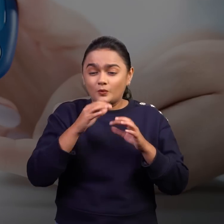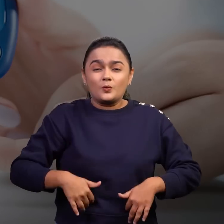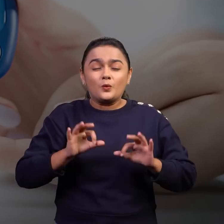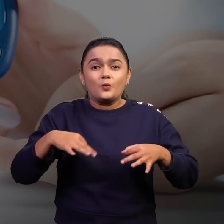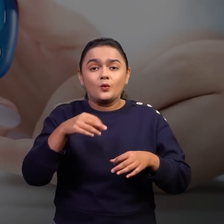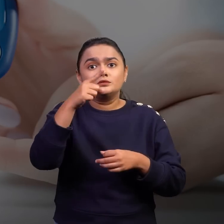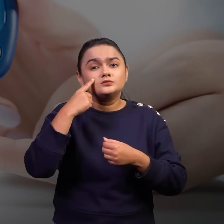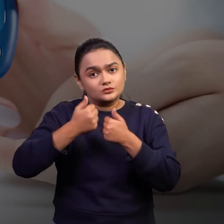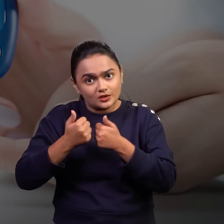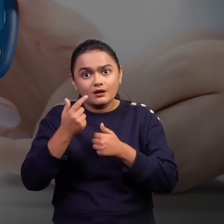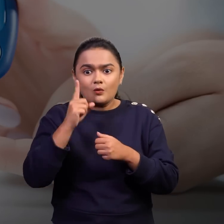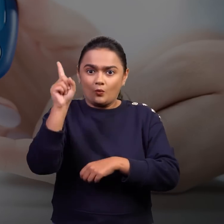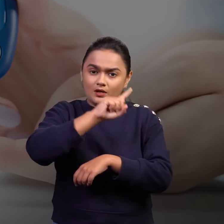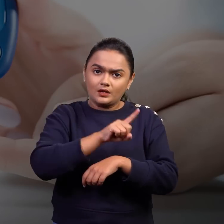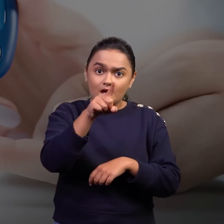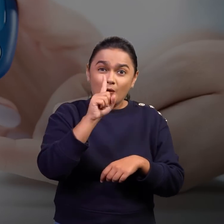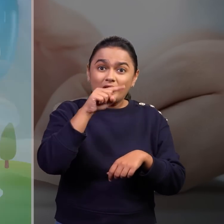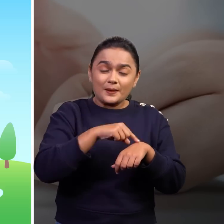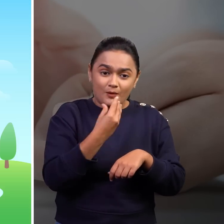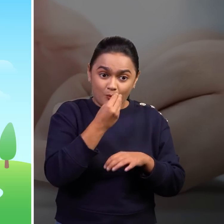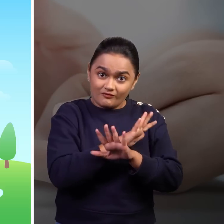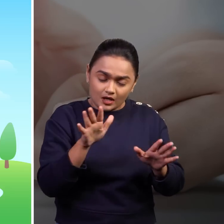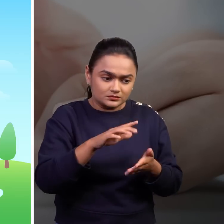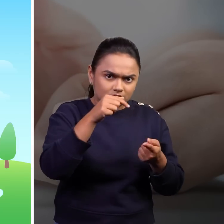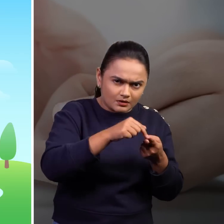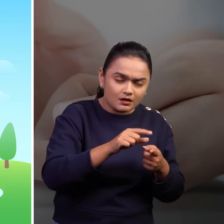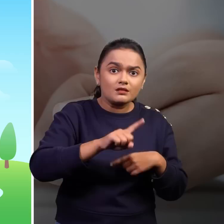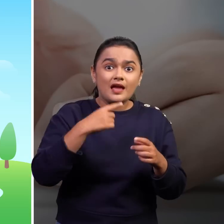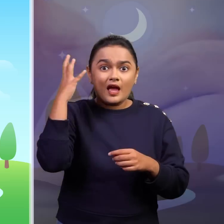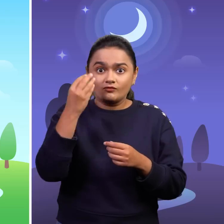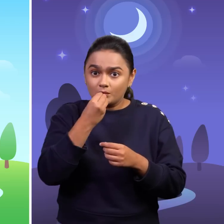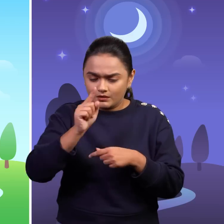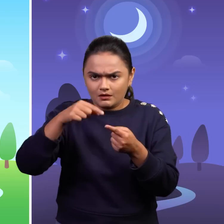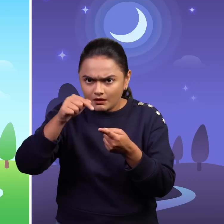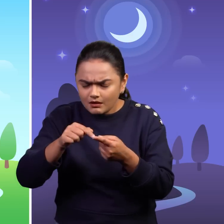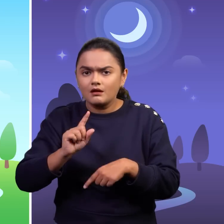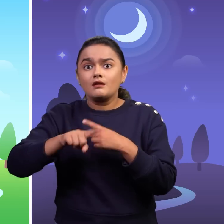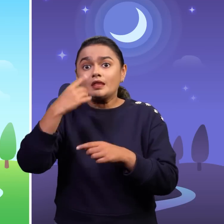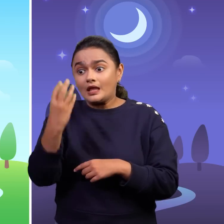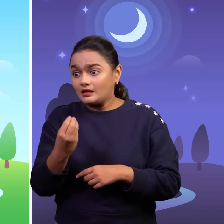You can test during fasting, after lunch or after dinner.